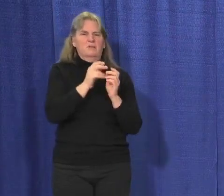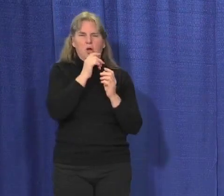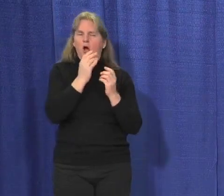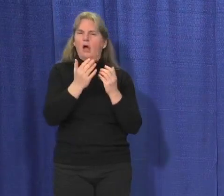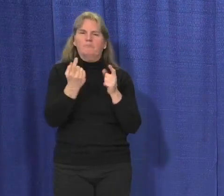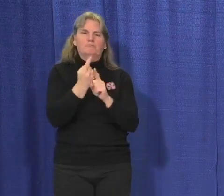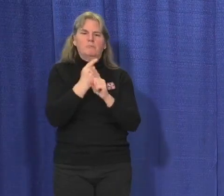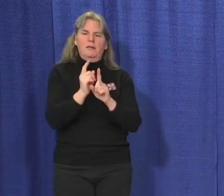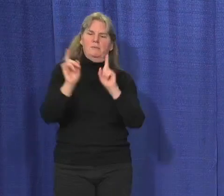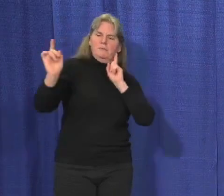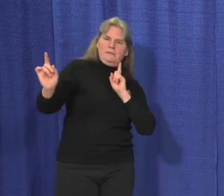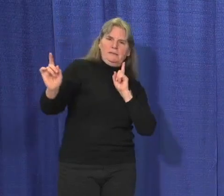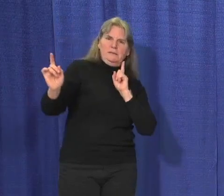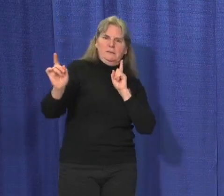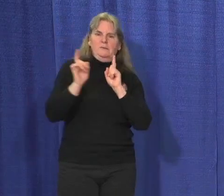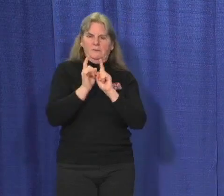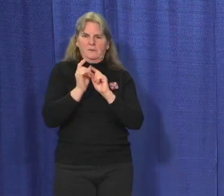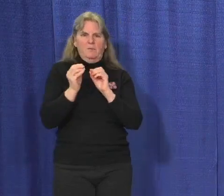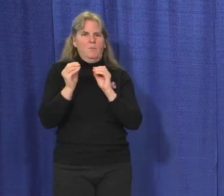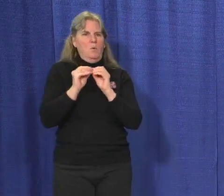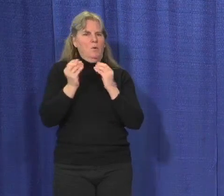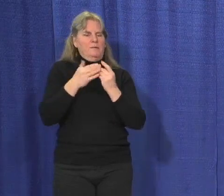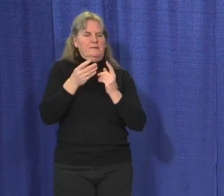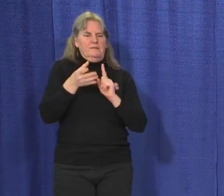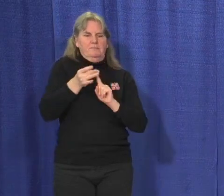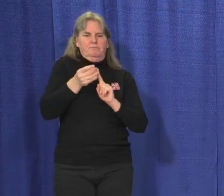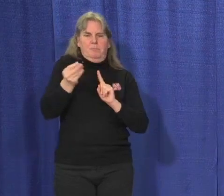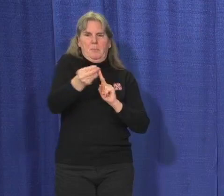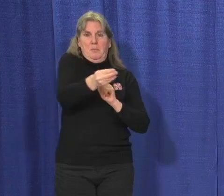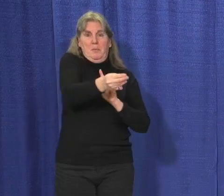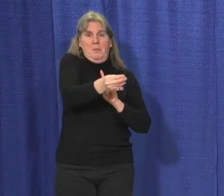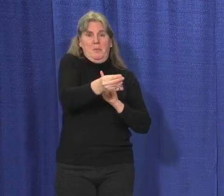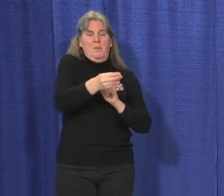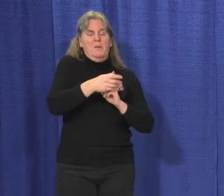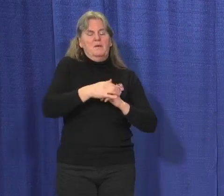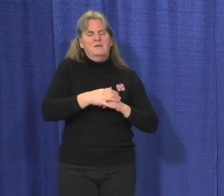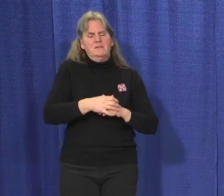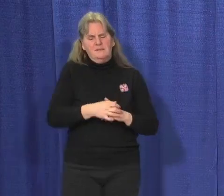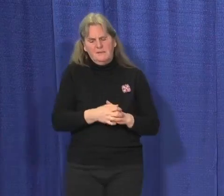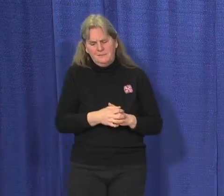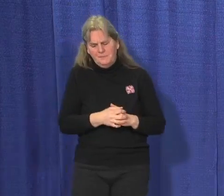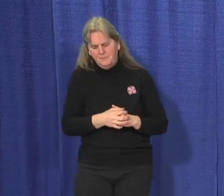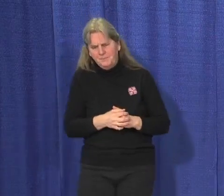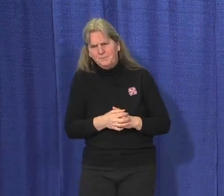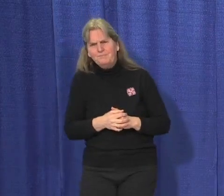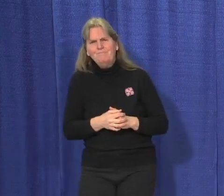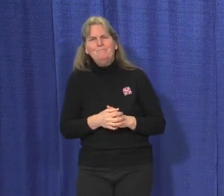distancing in place.